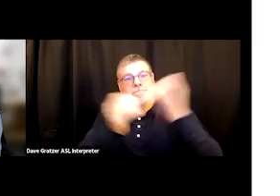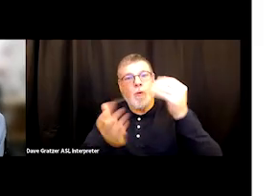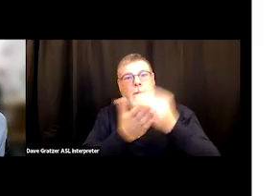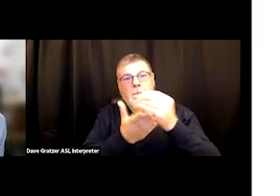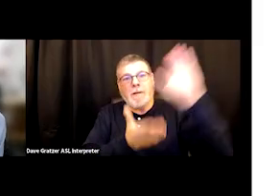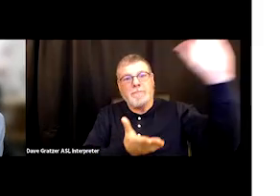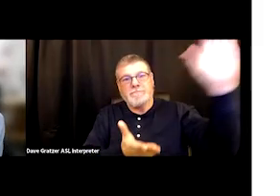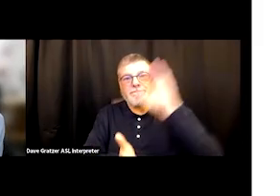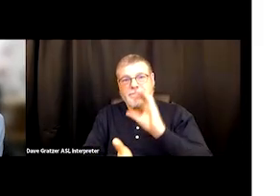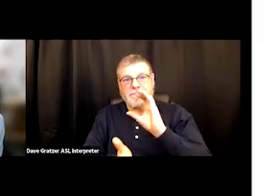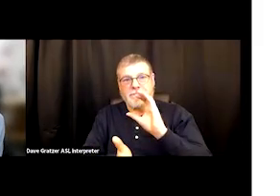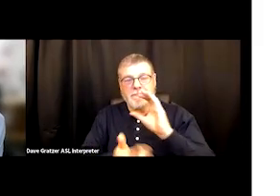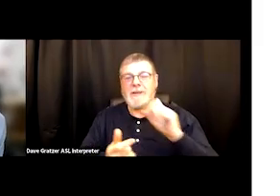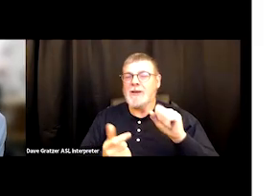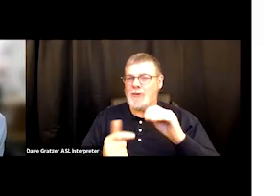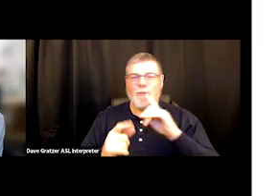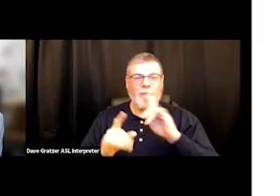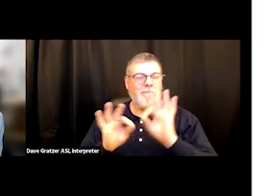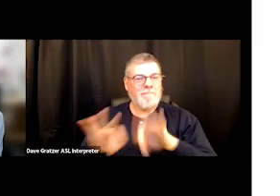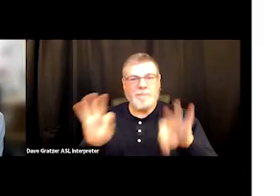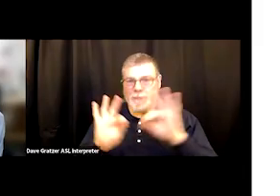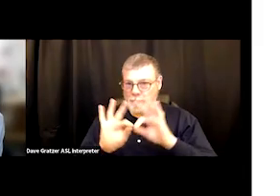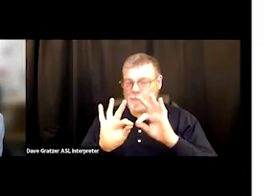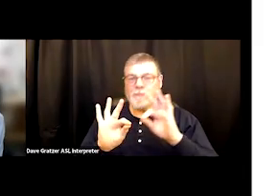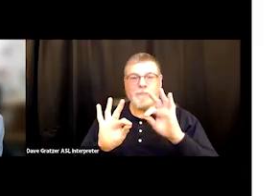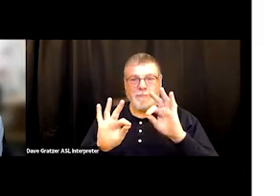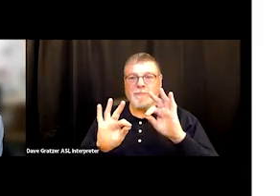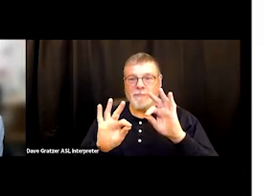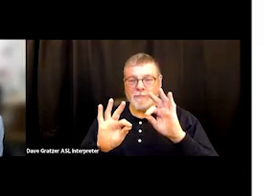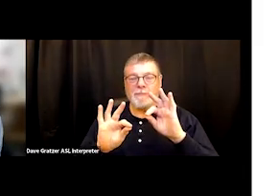So it's really important to track your outcomes.